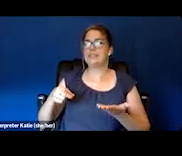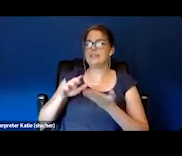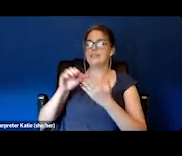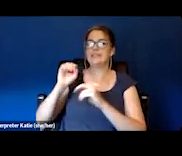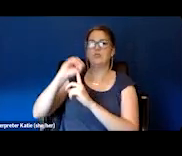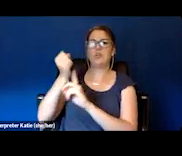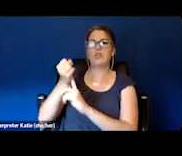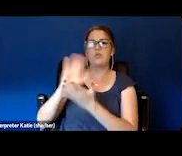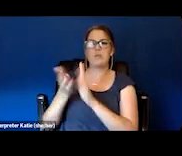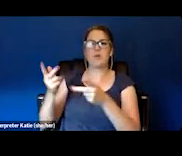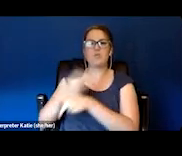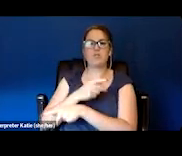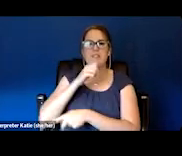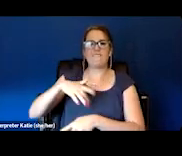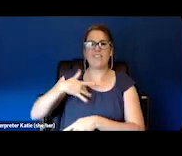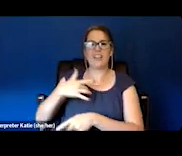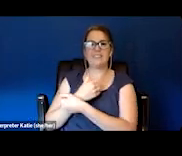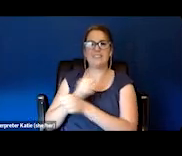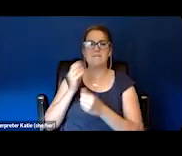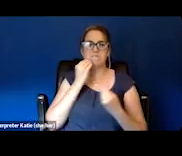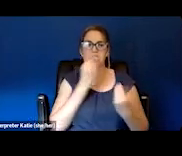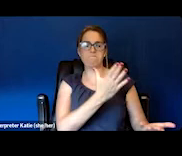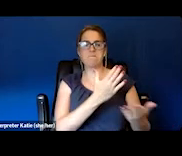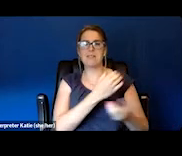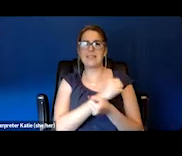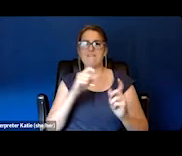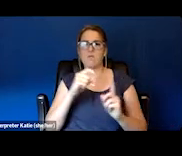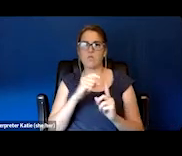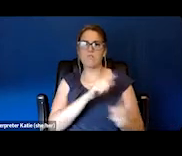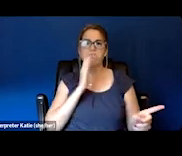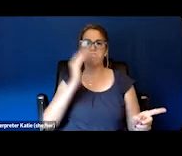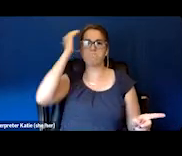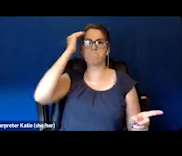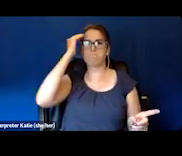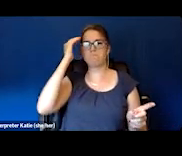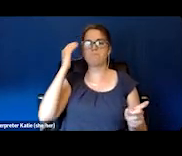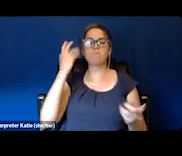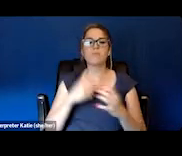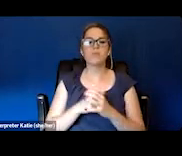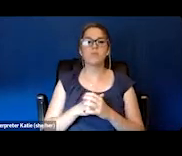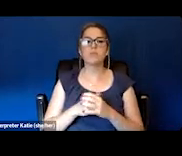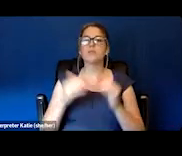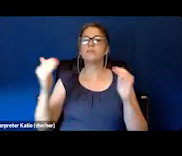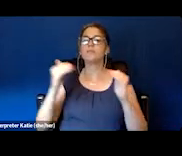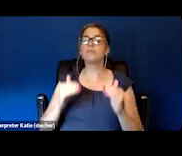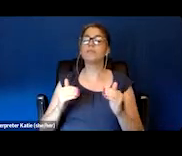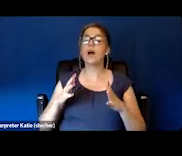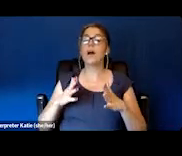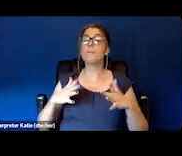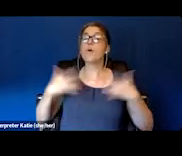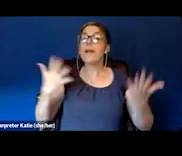Another way to help with safety is wearing bright team colors. And knowing the encampment layout,